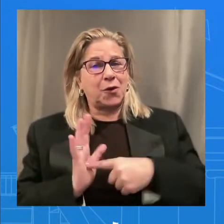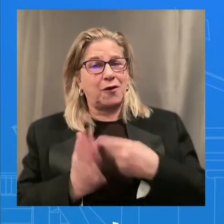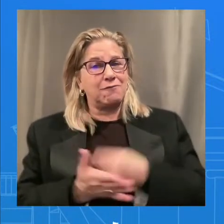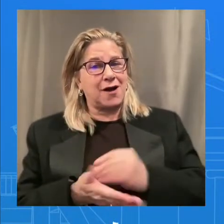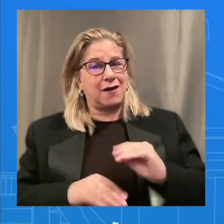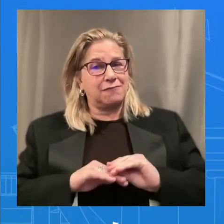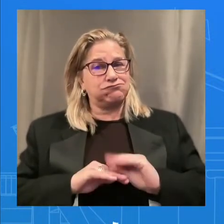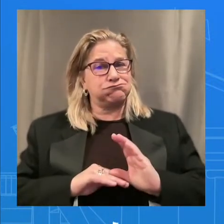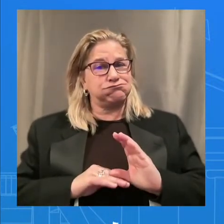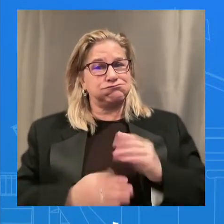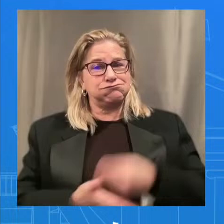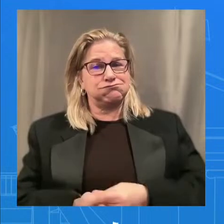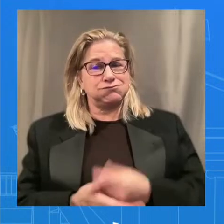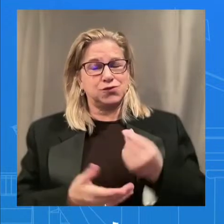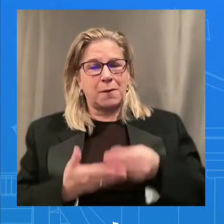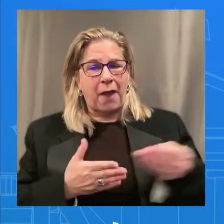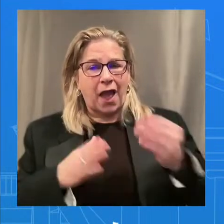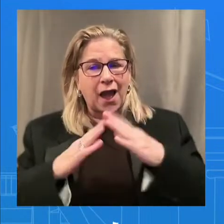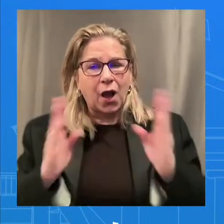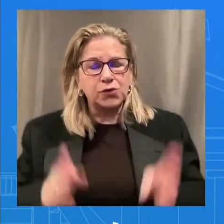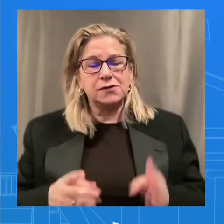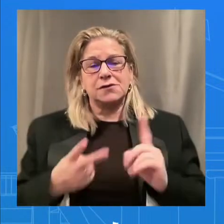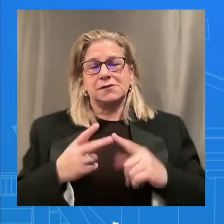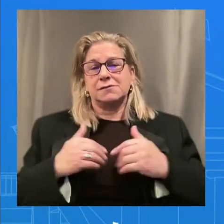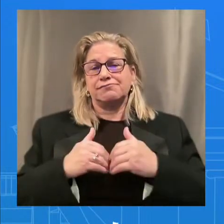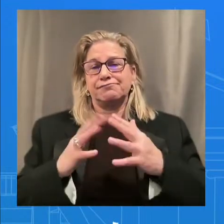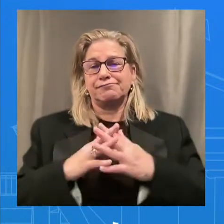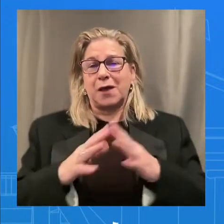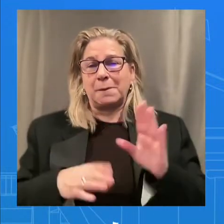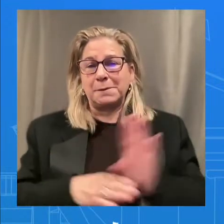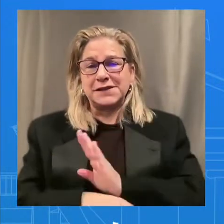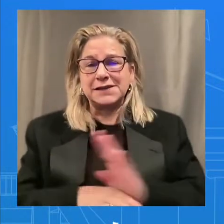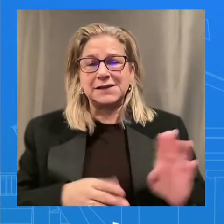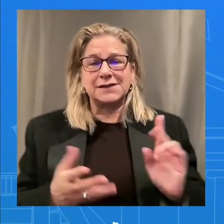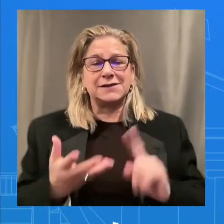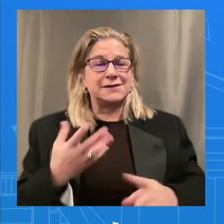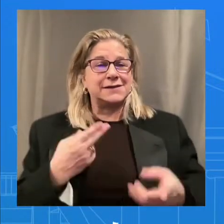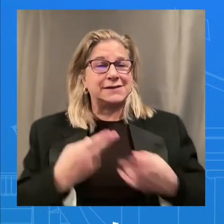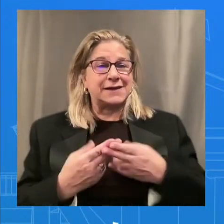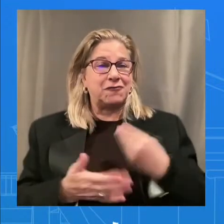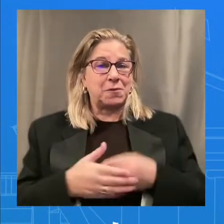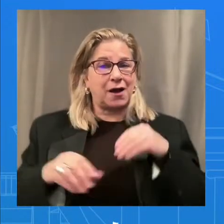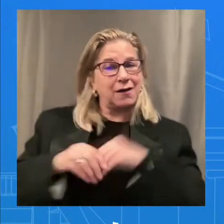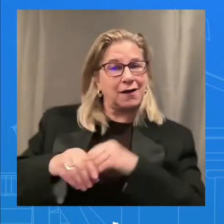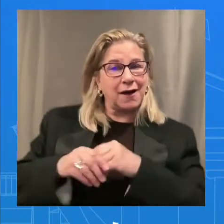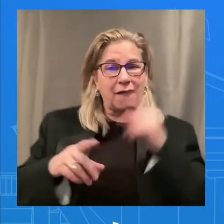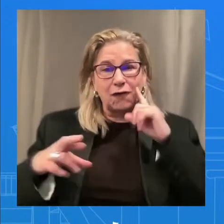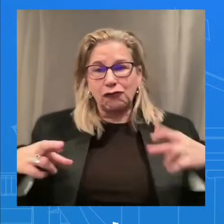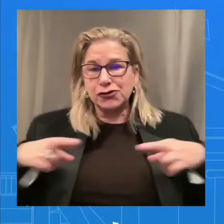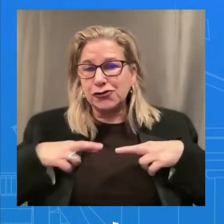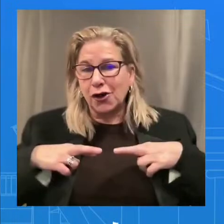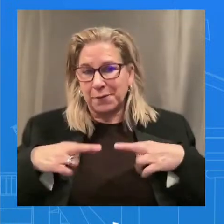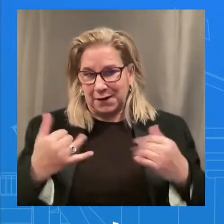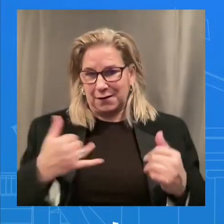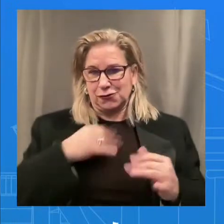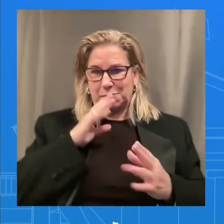Now, turning to the latest in California wildfires, President Biden and Vice President Harris convened their team over the weekend